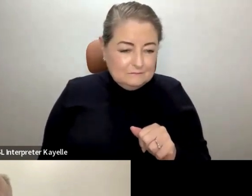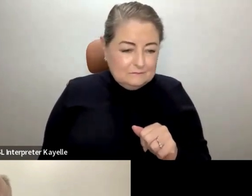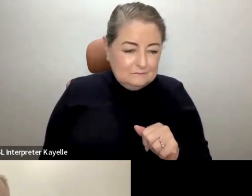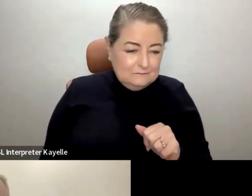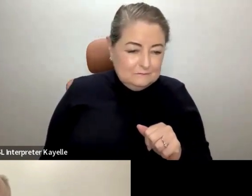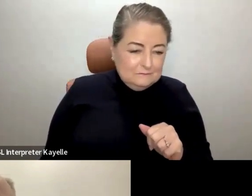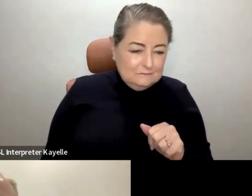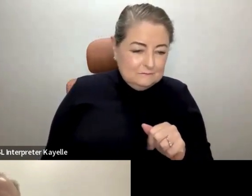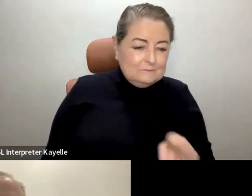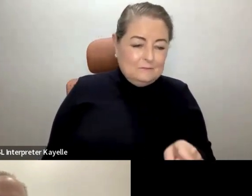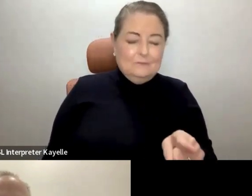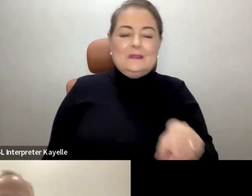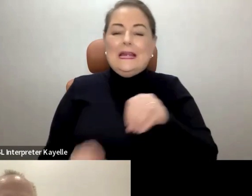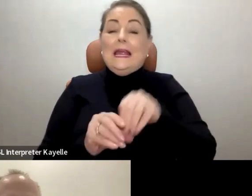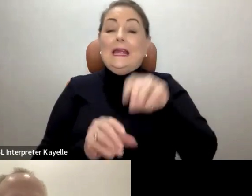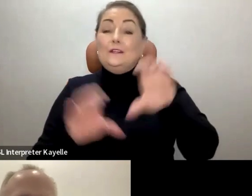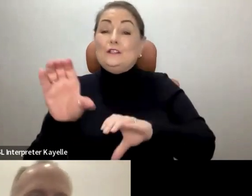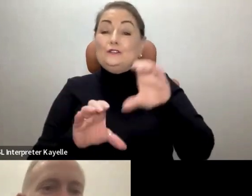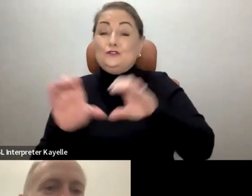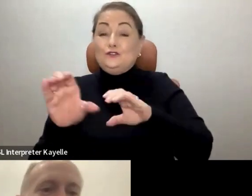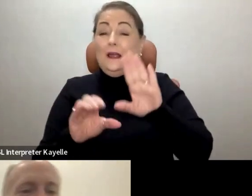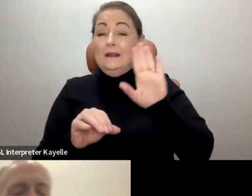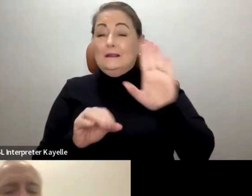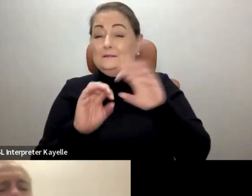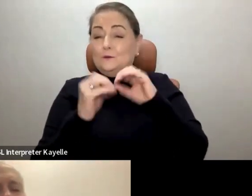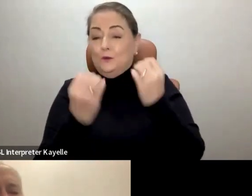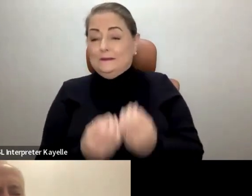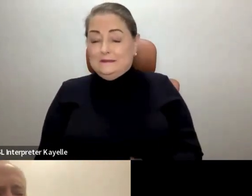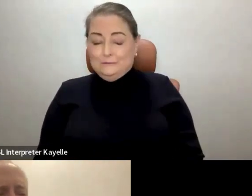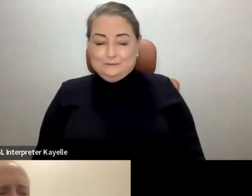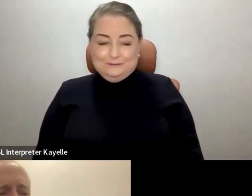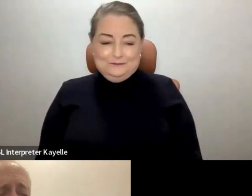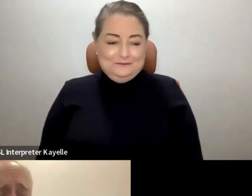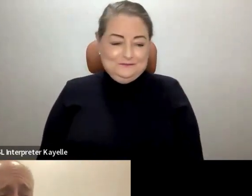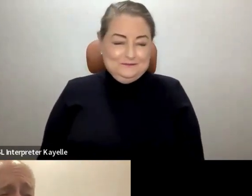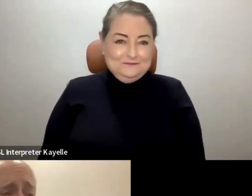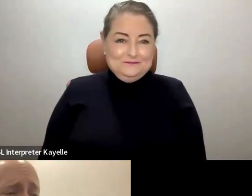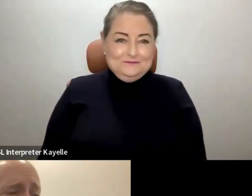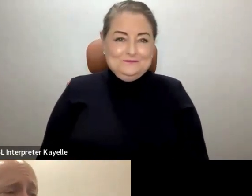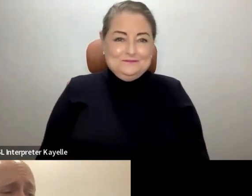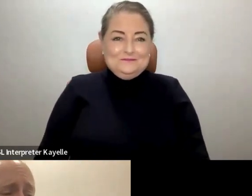correctly. And that's where you'll find more info. Thank you for making allowing me to make so many commercials here. Thank